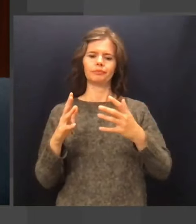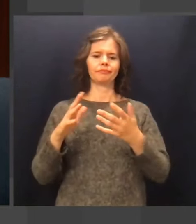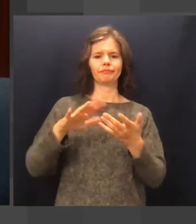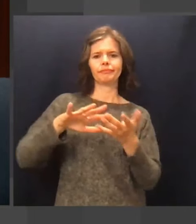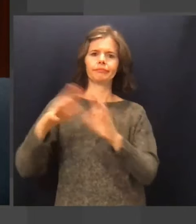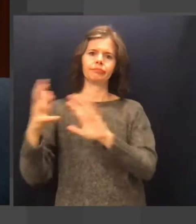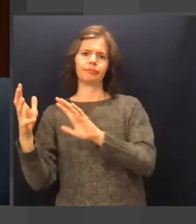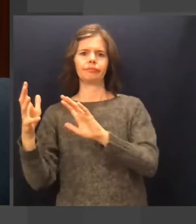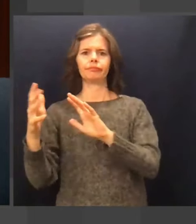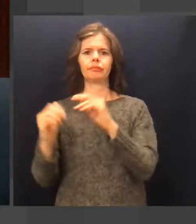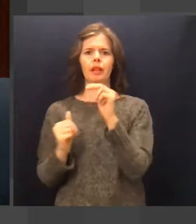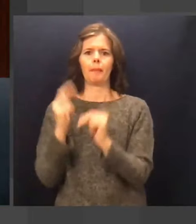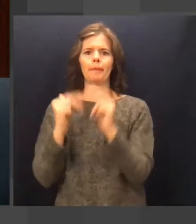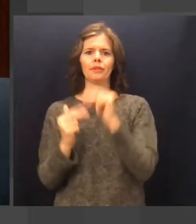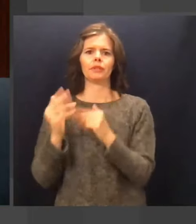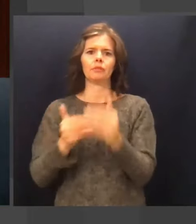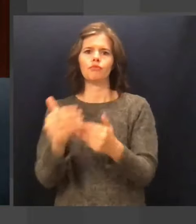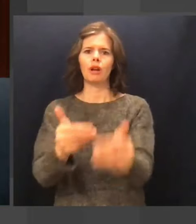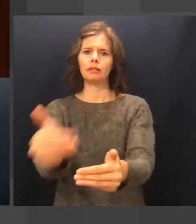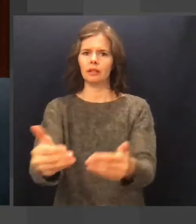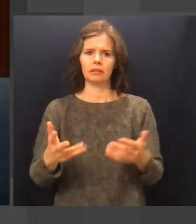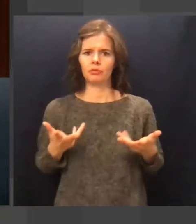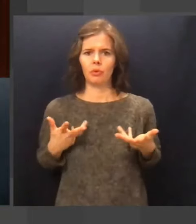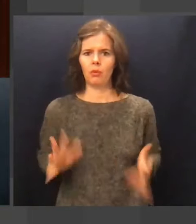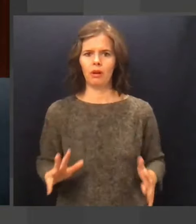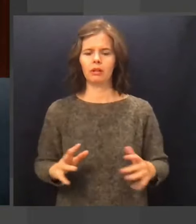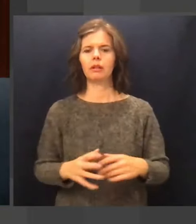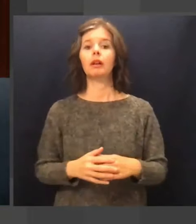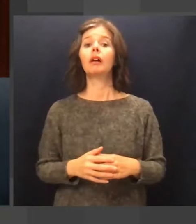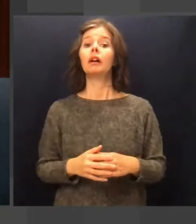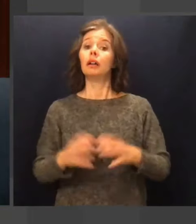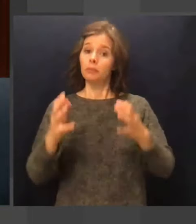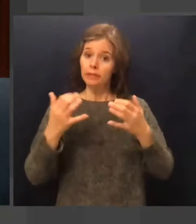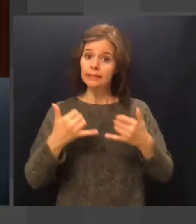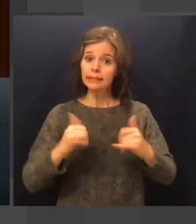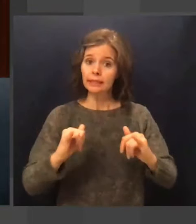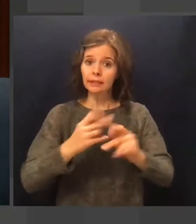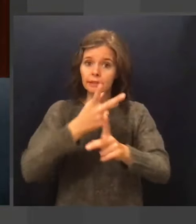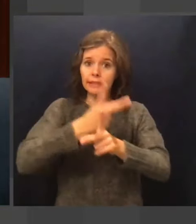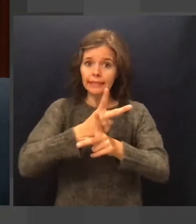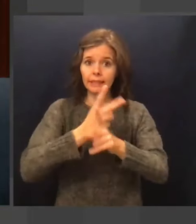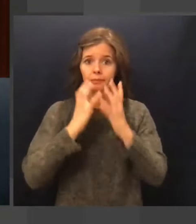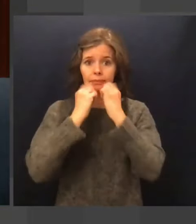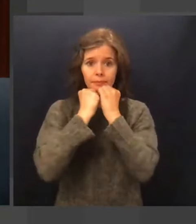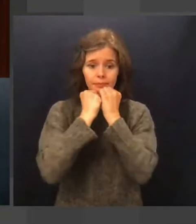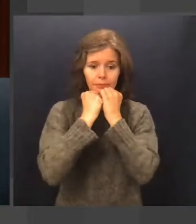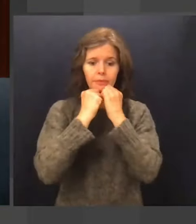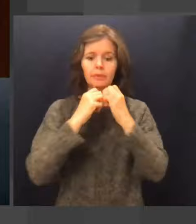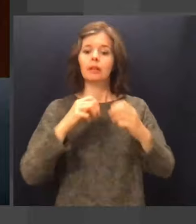DISTRACT TOO MUCH FROM BUILDING BUT STILL GIVES US THE STEPS